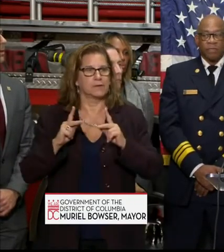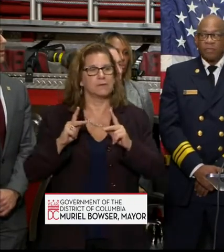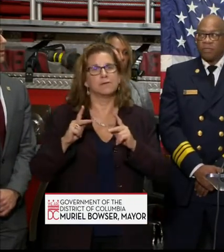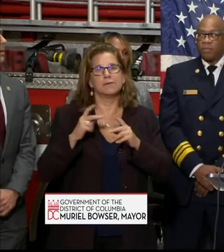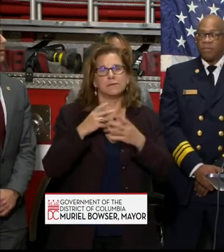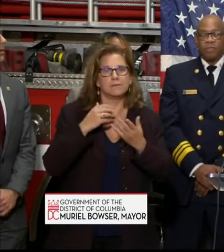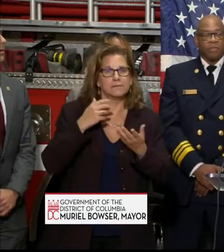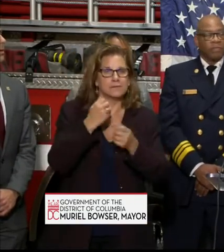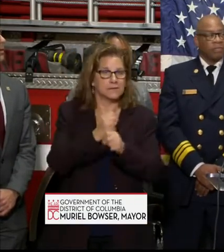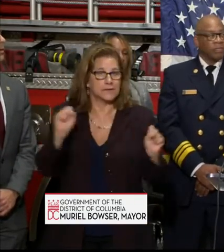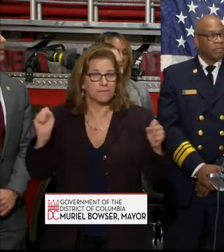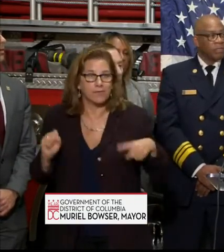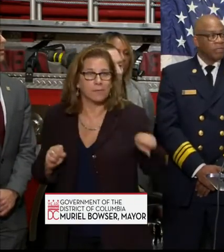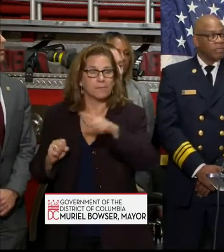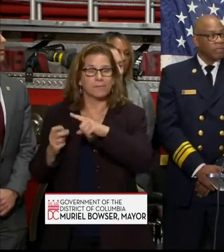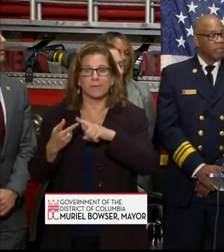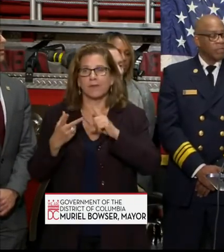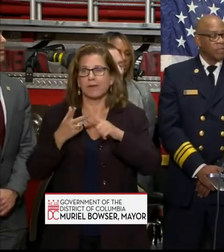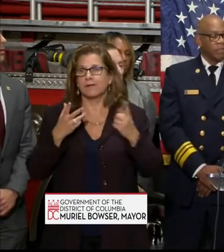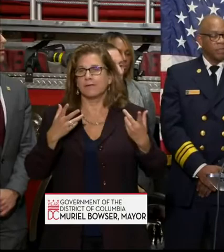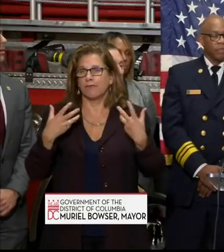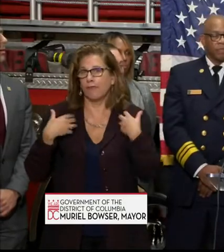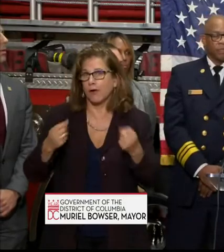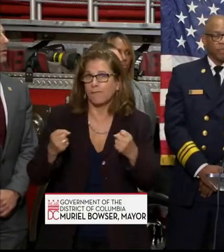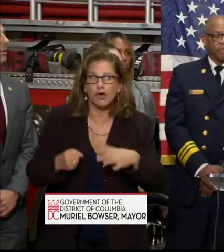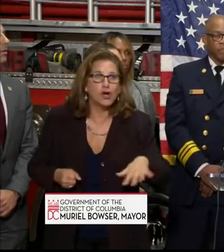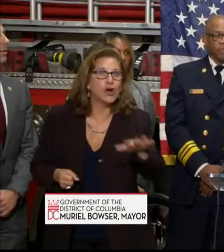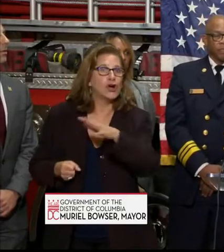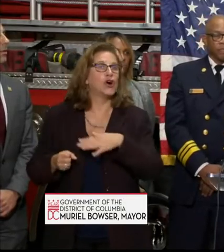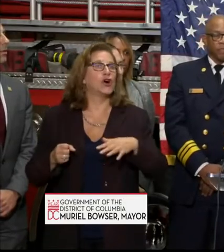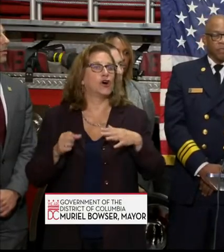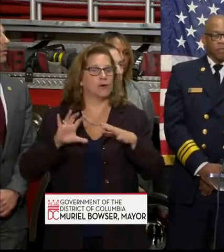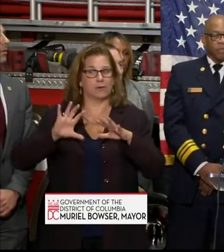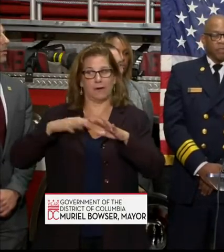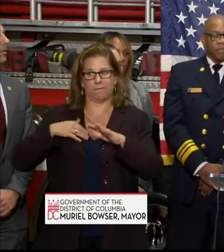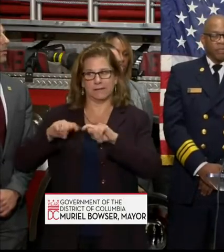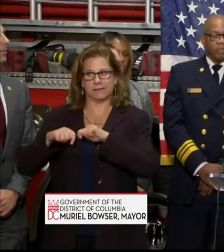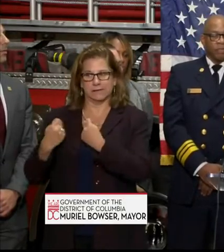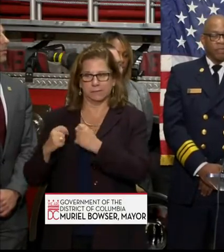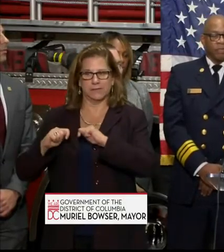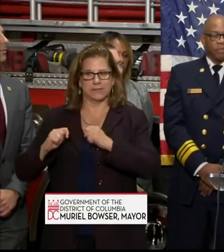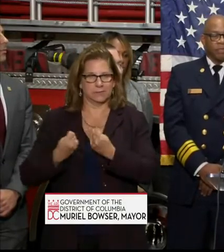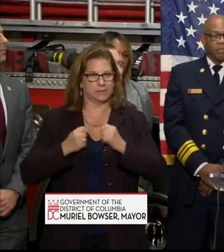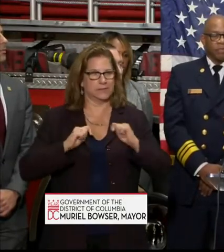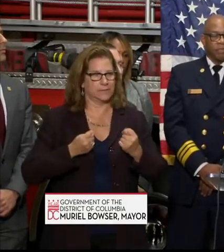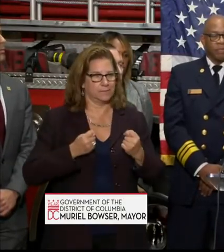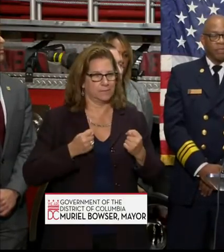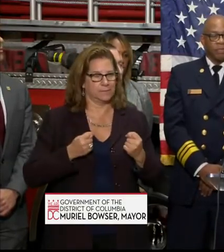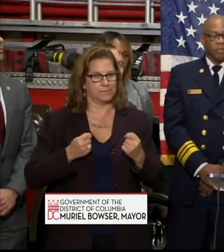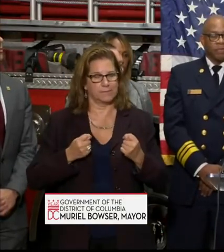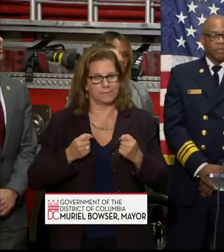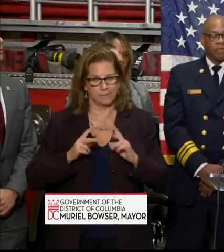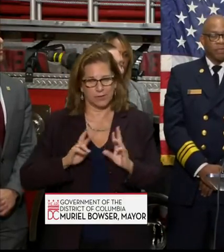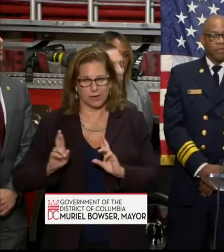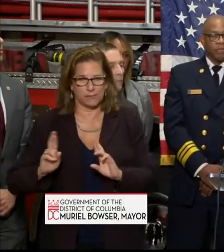AND OUR FEDERAL PARTNERS. WE ARE ON A DAILY BASIS ALSO COORDINATING WITH CRITICAL INFRASTRUCTURE AND PUBLIC